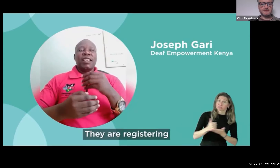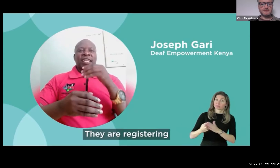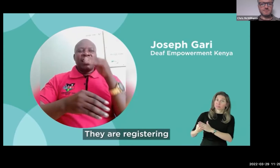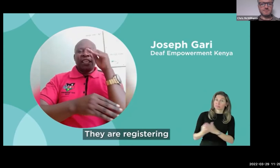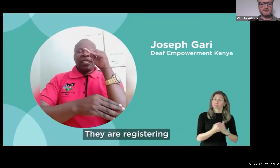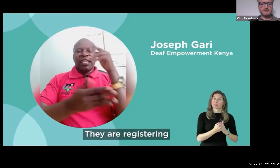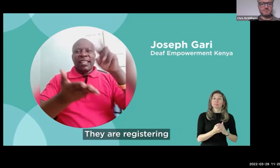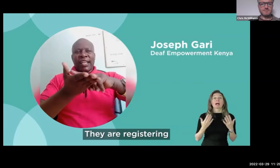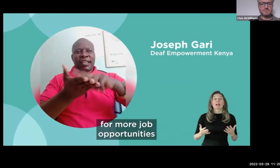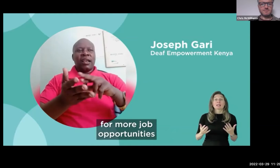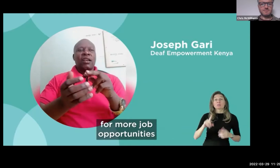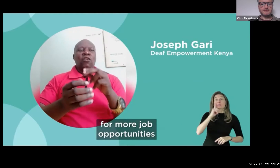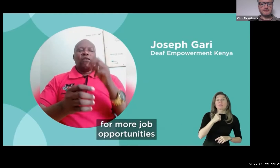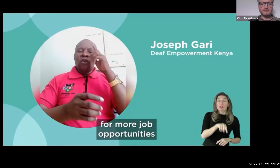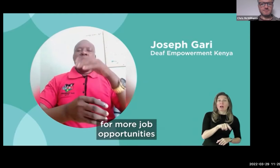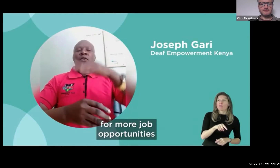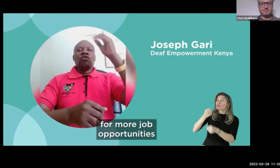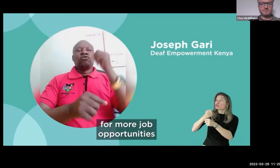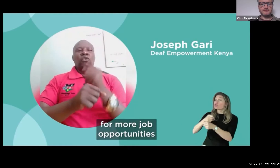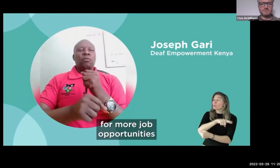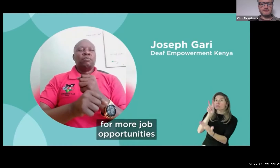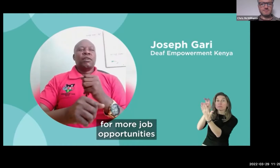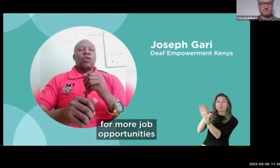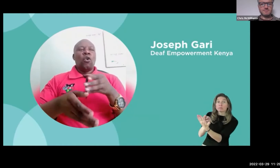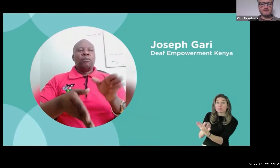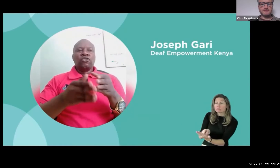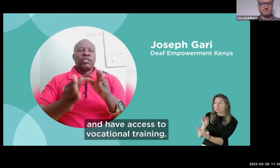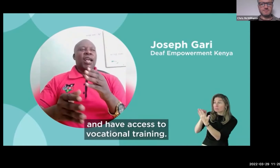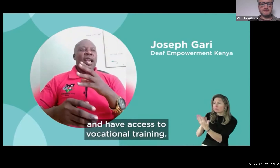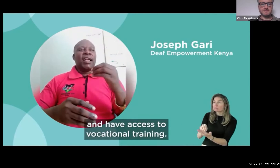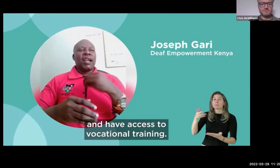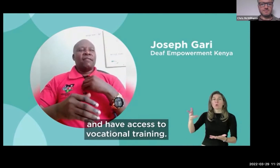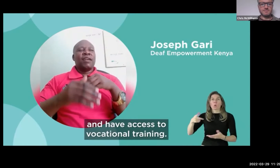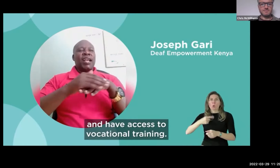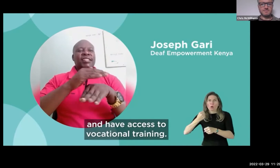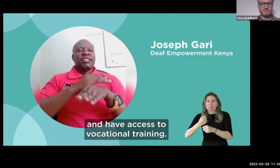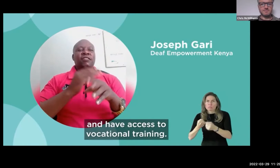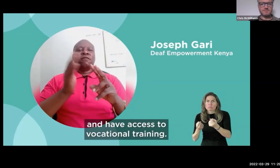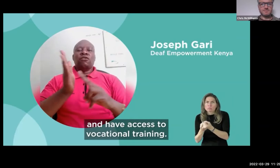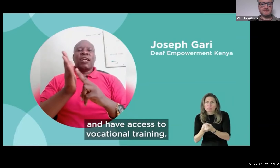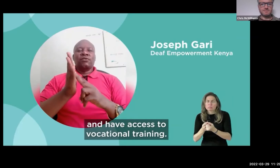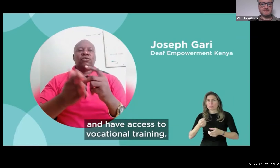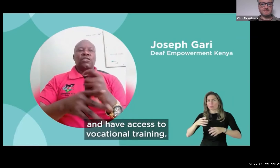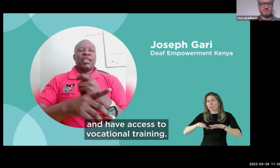They are registering for more job opportunities and have access to vocational training.